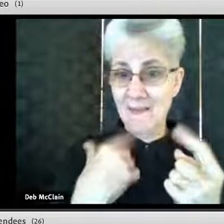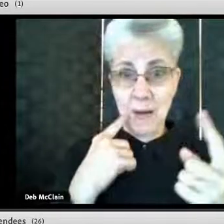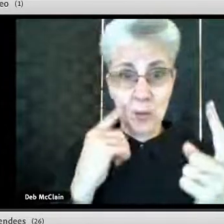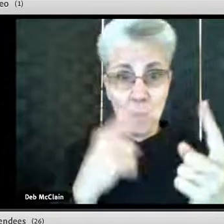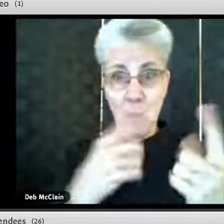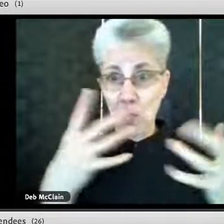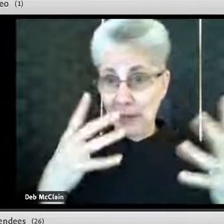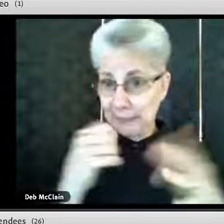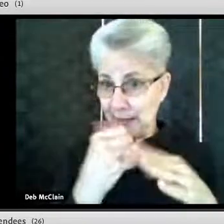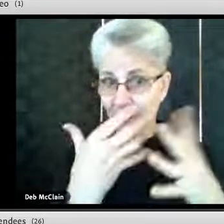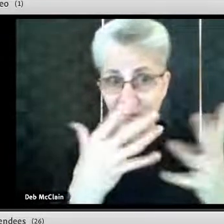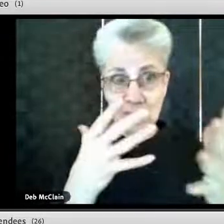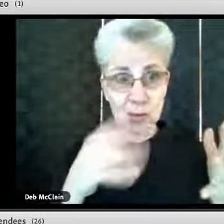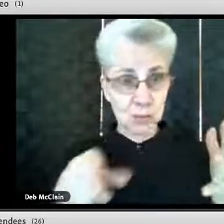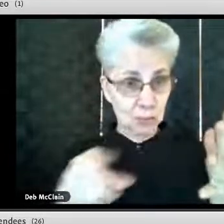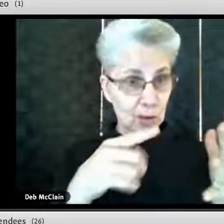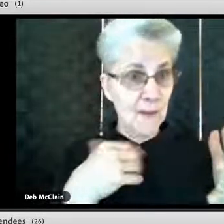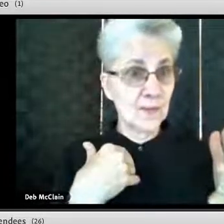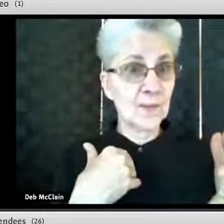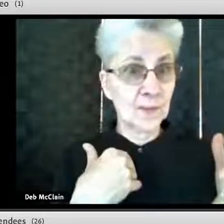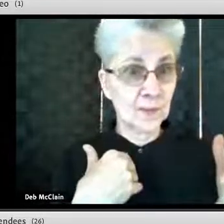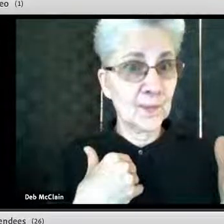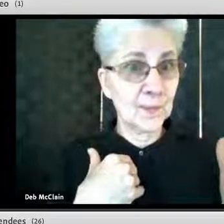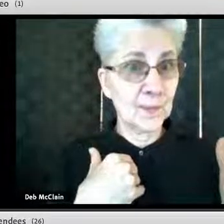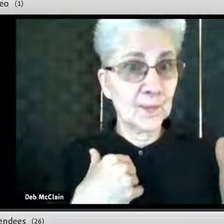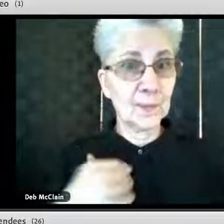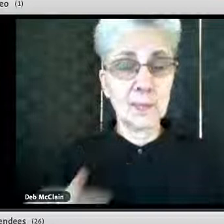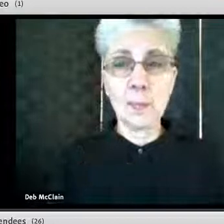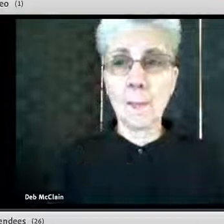already that they think about as they're posting?